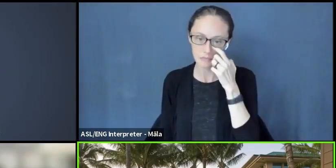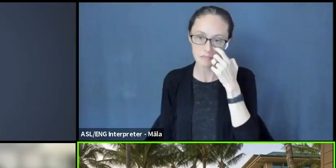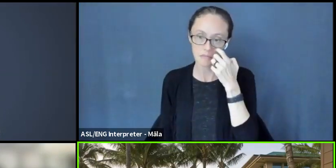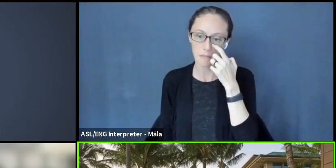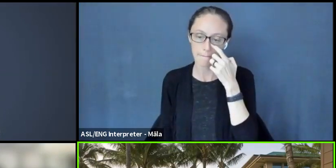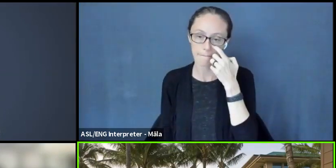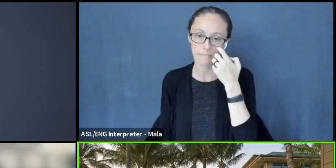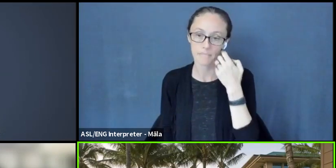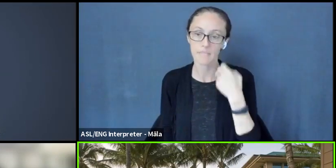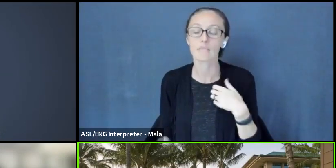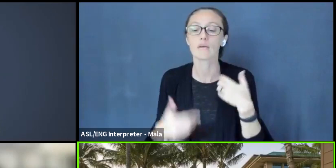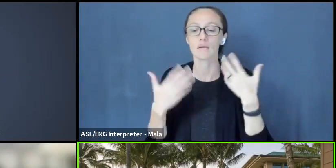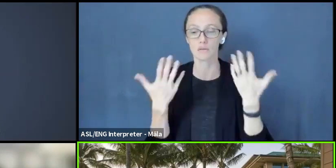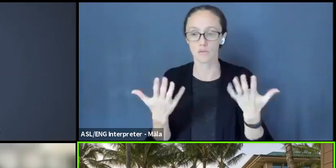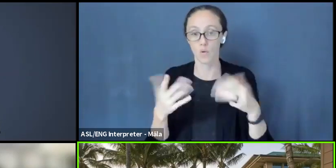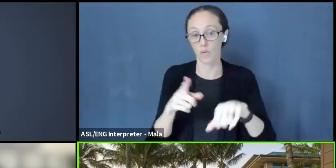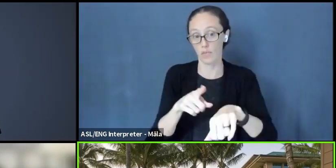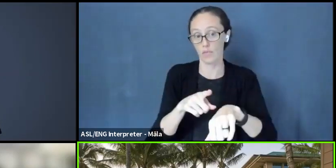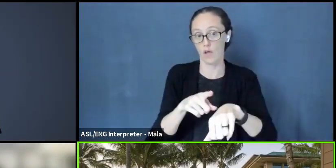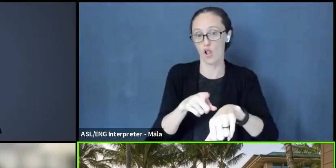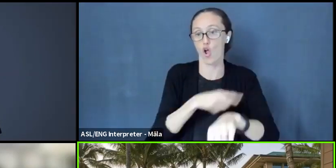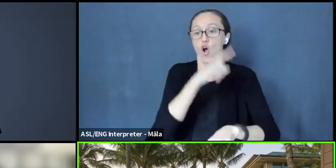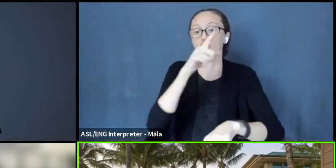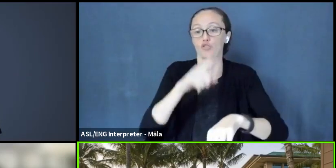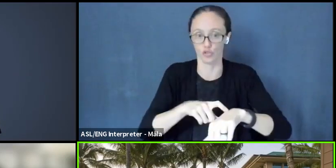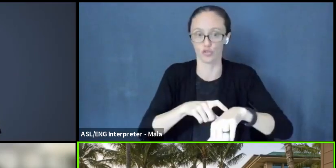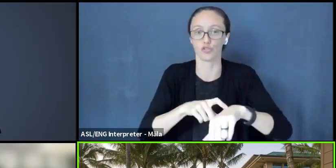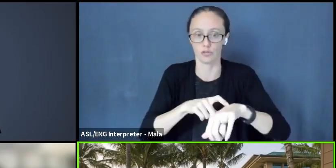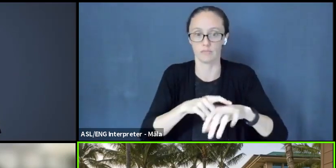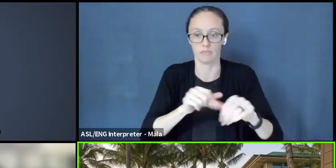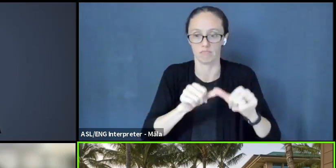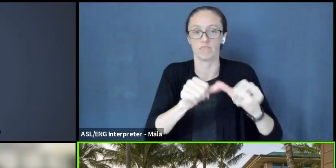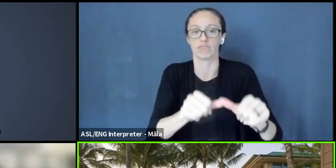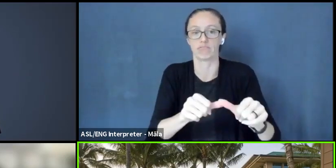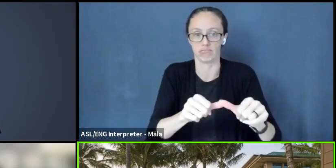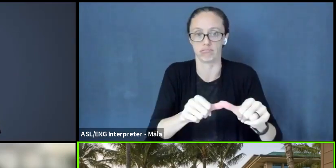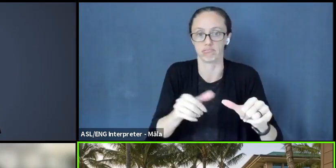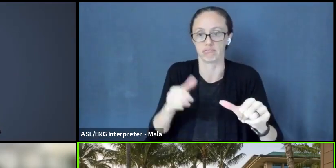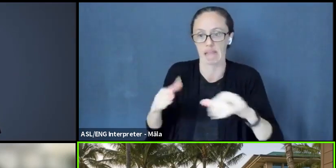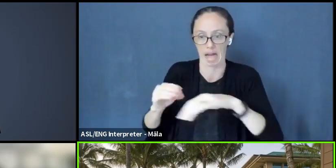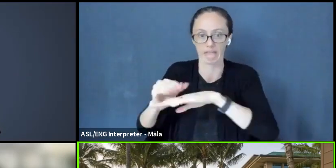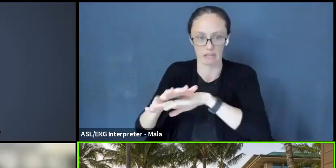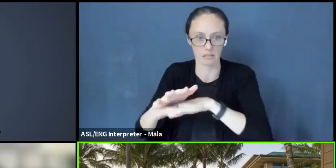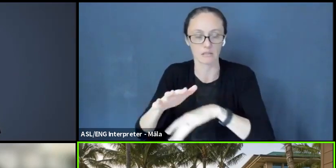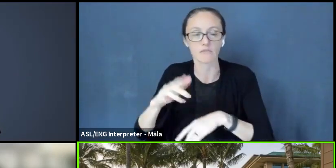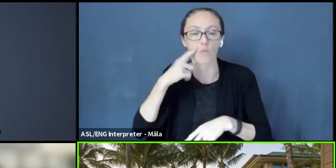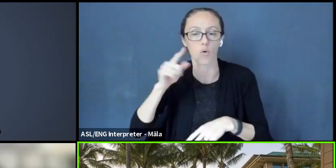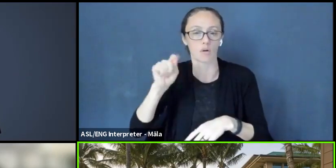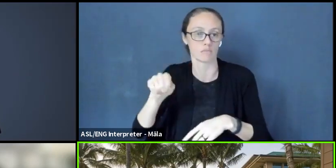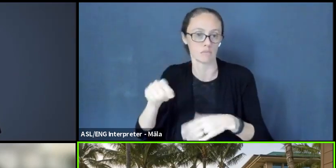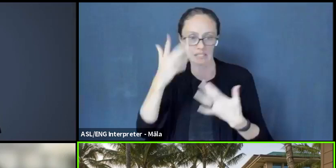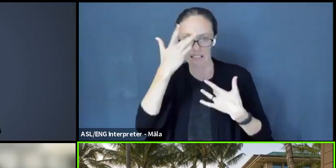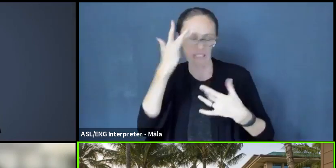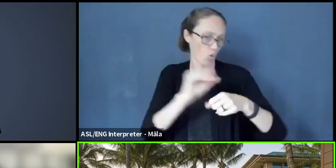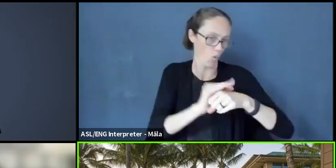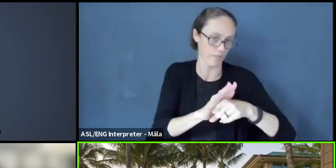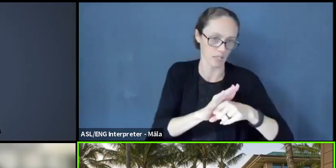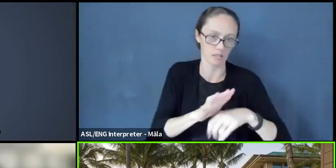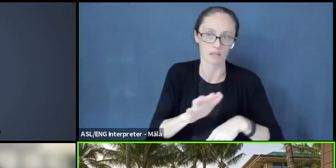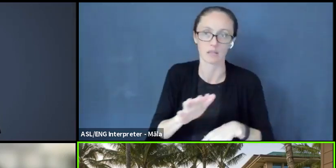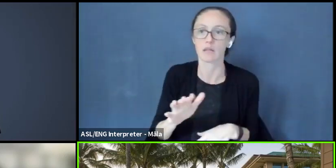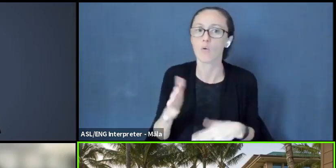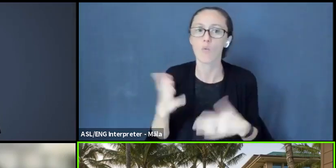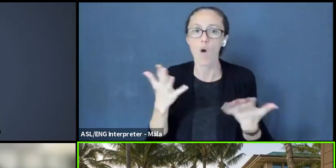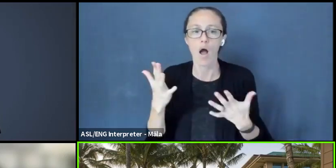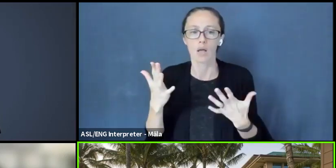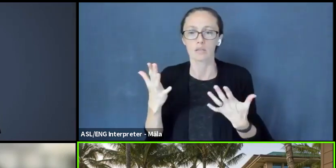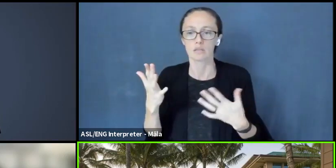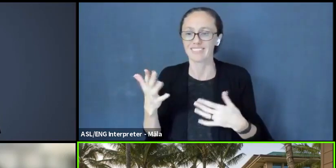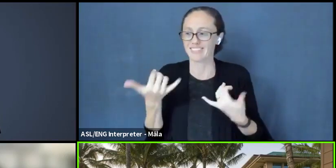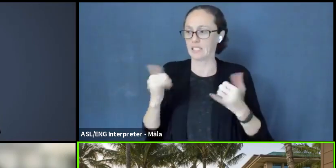So the longterm side effects of the disease of Covid, meaning anything that can last more